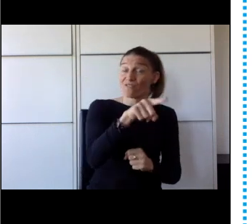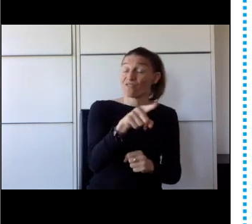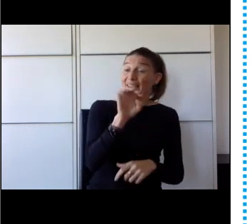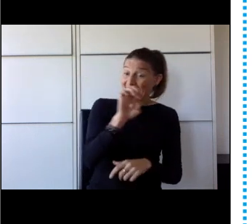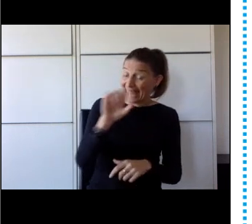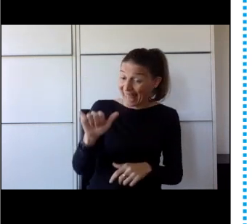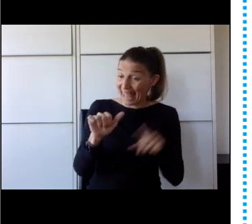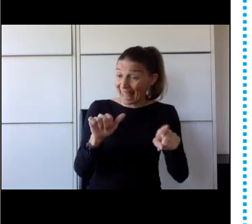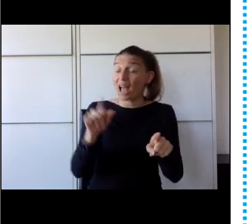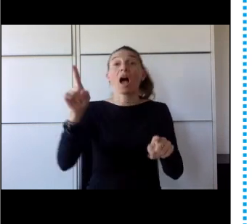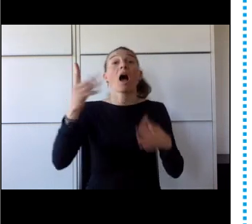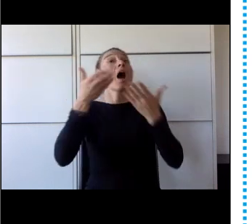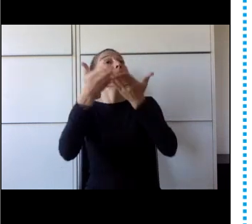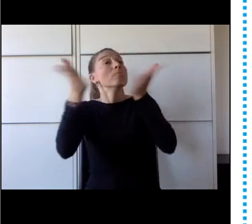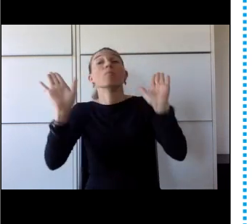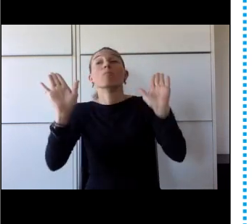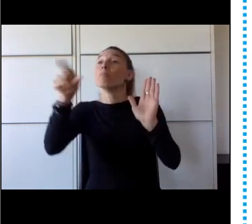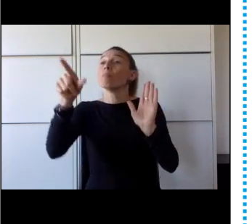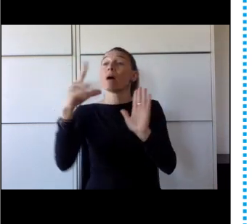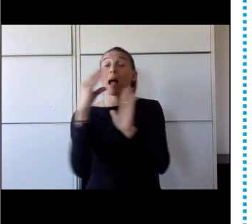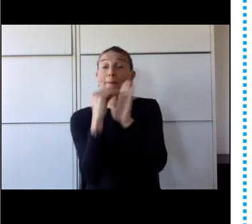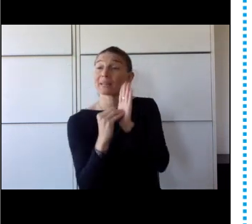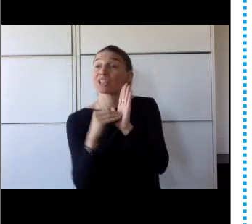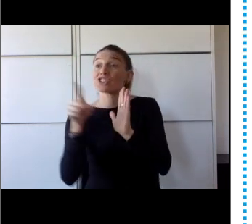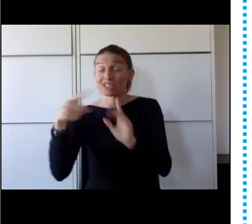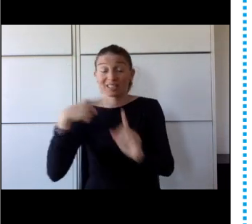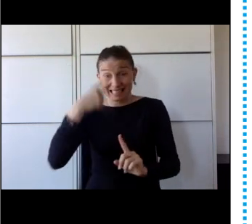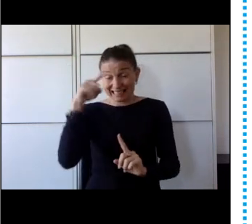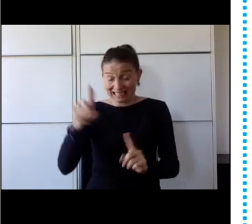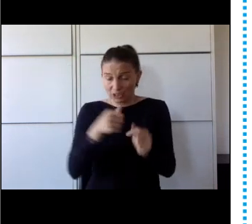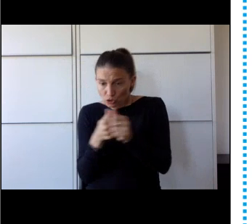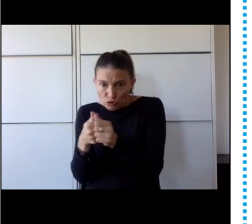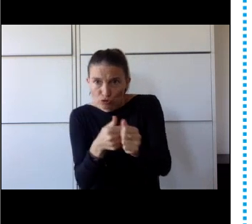and mobile Apps and I believe these tracking apps will be